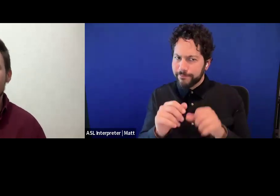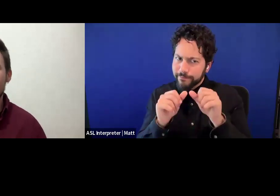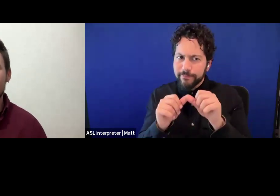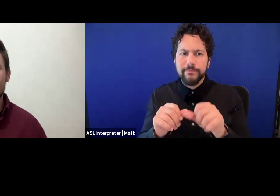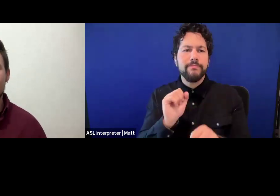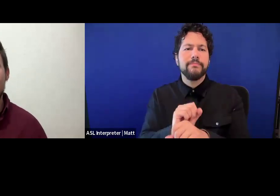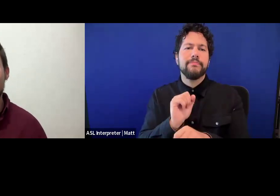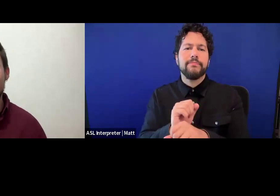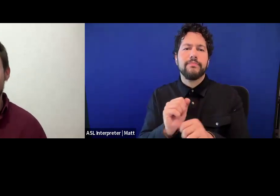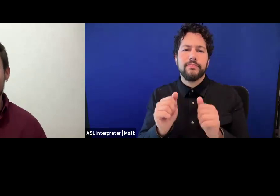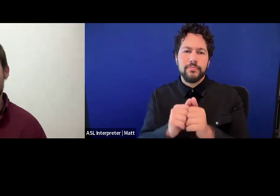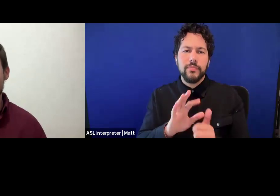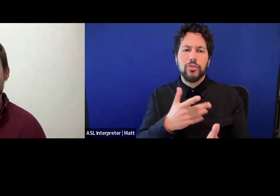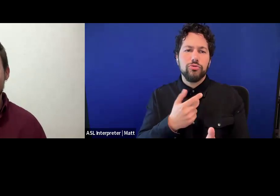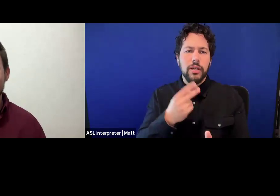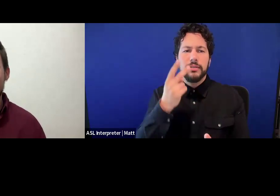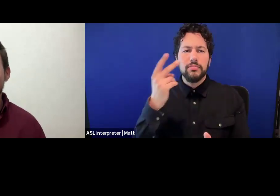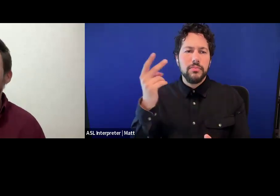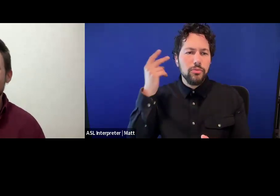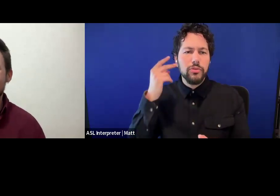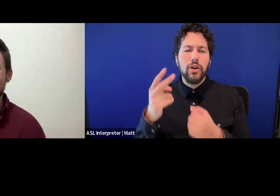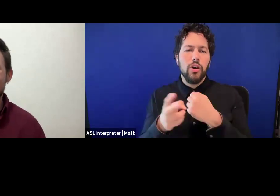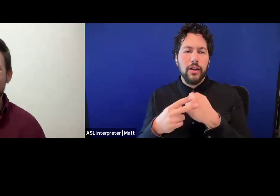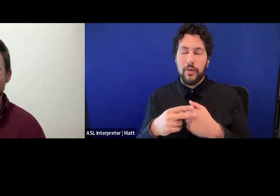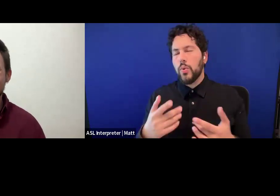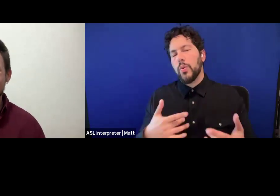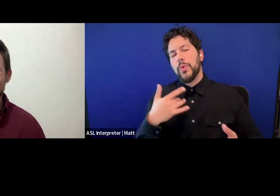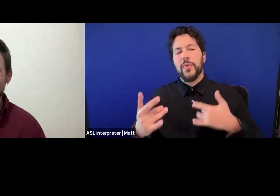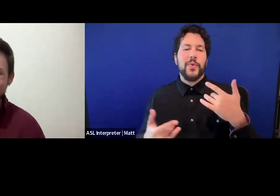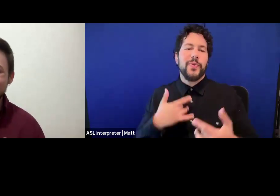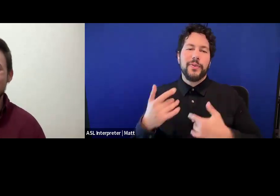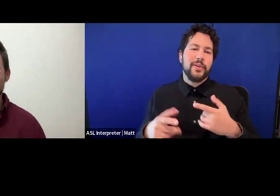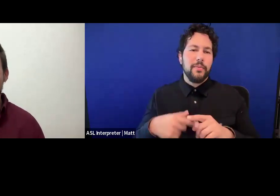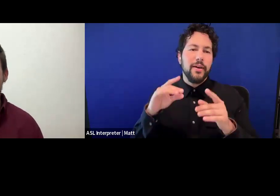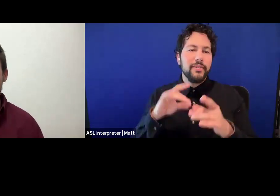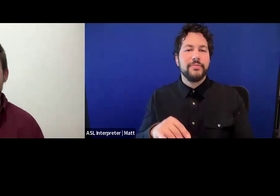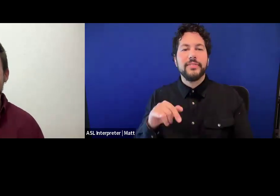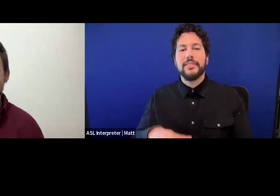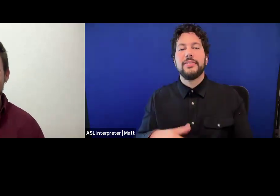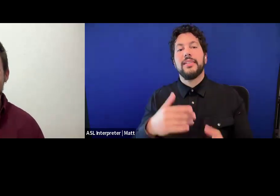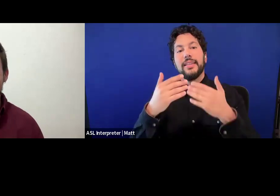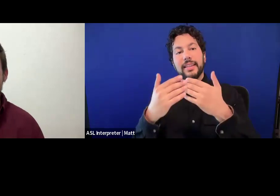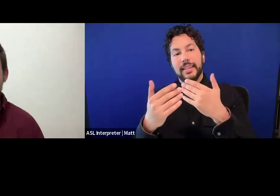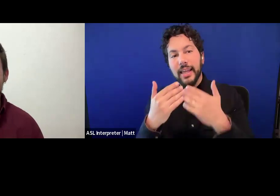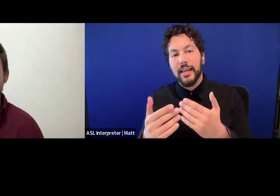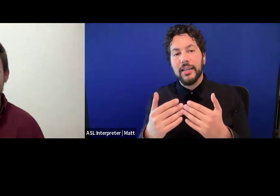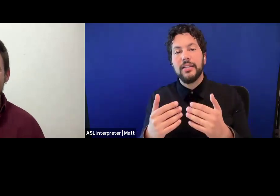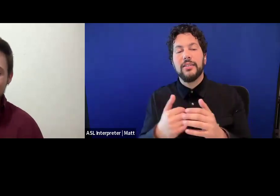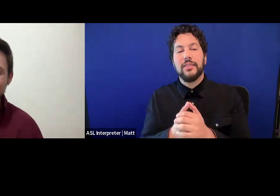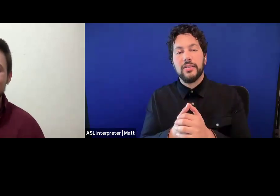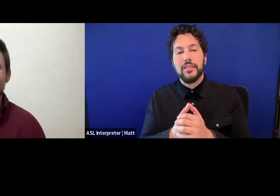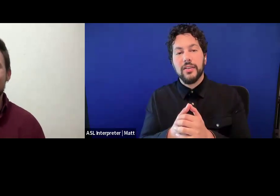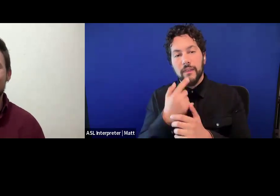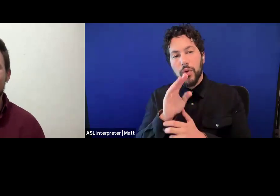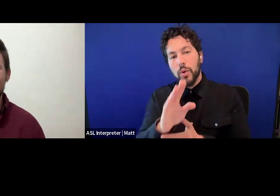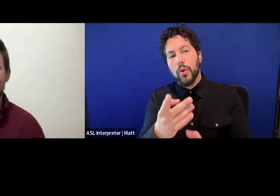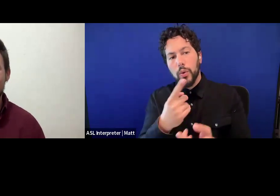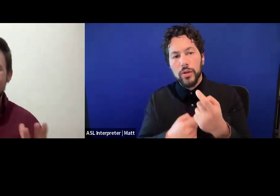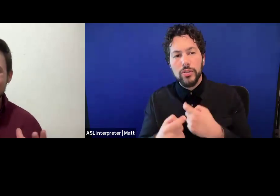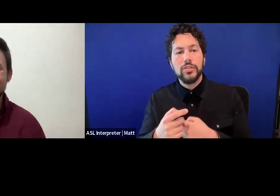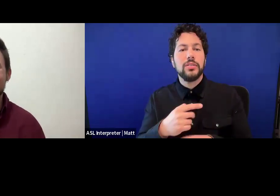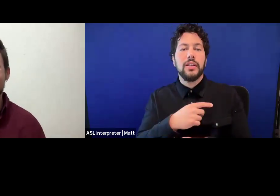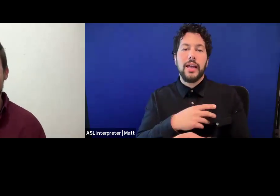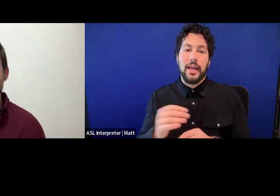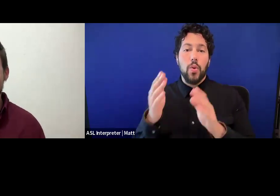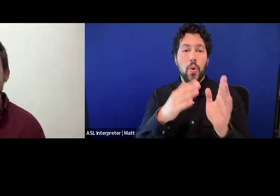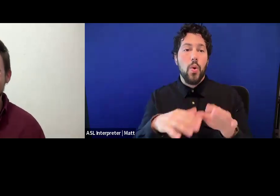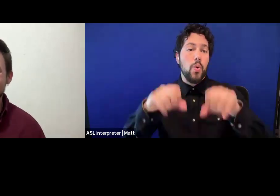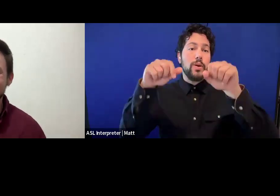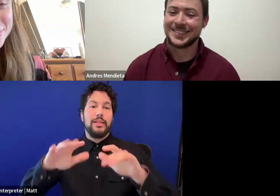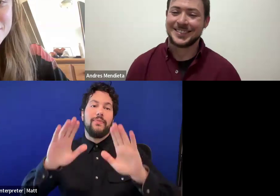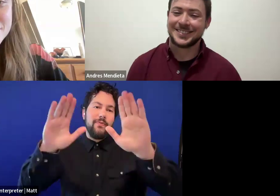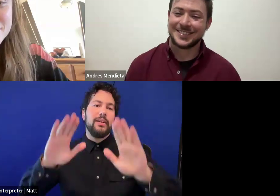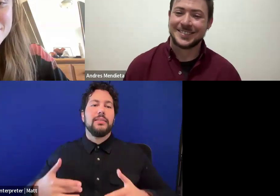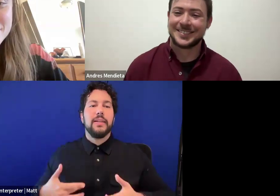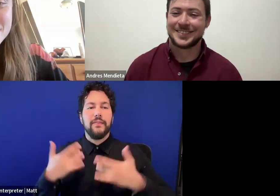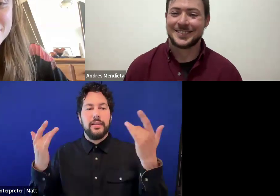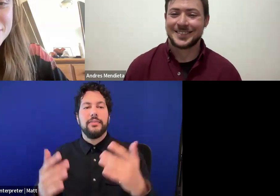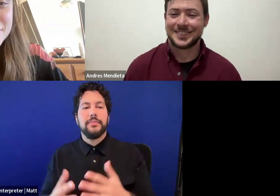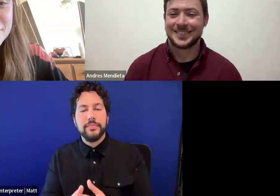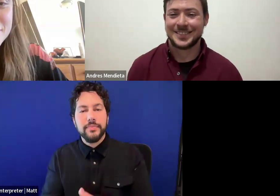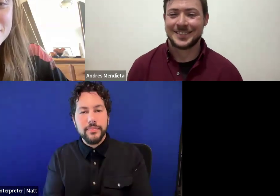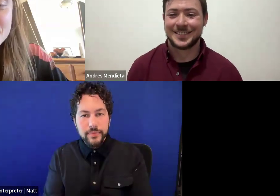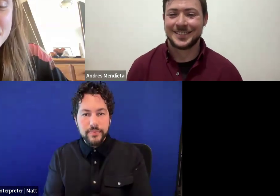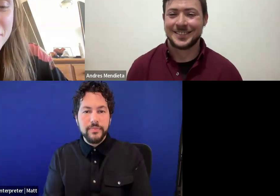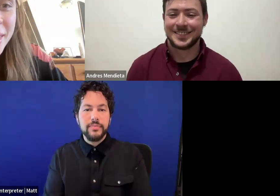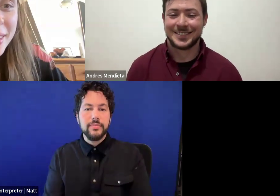Trans memory archives. So I'm so excited about this. Thank you so much for this question and for organizing this fantastic event.